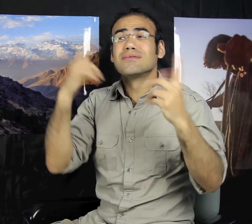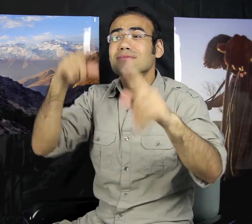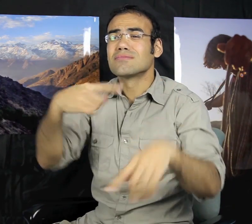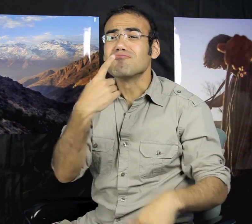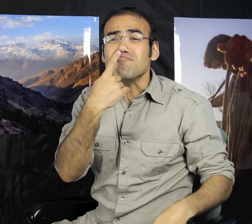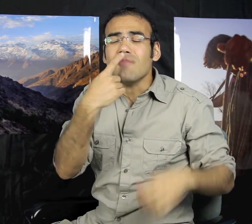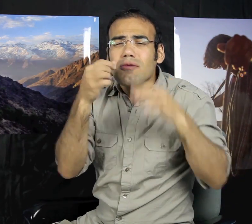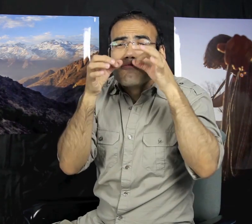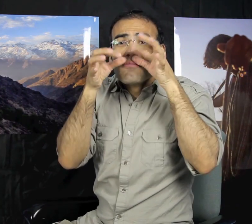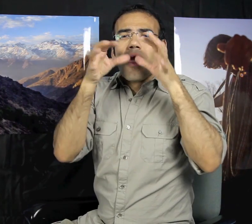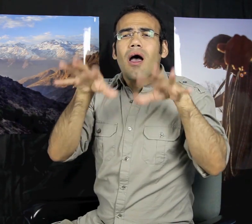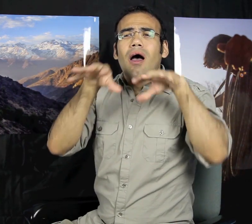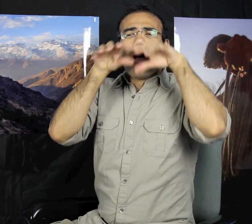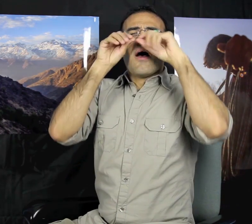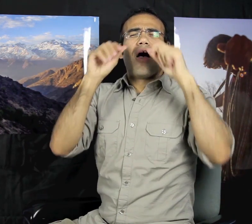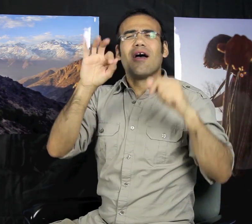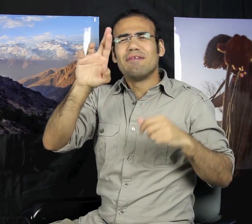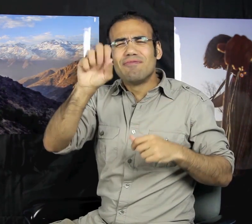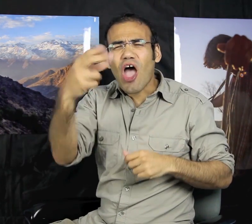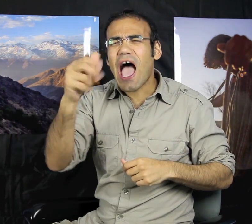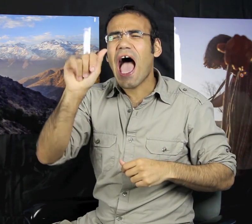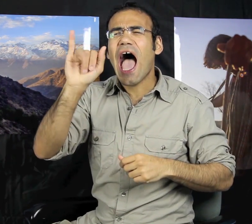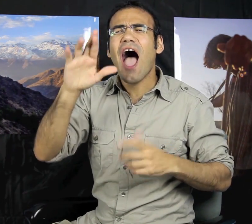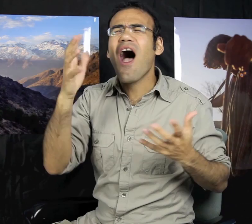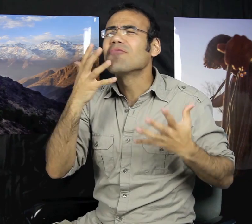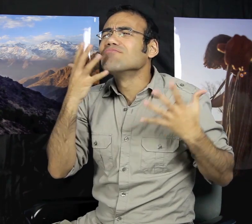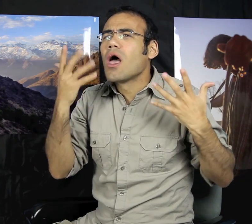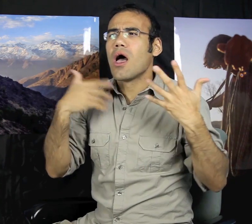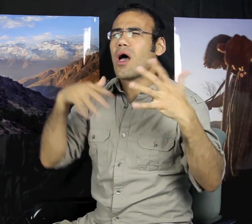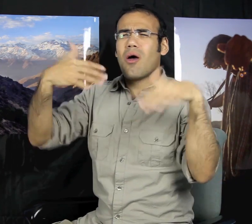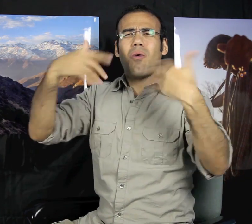When I went, my nose opened up and breathe in fresh air, so that was great!